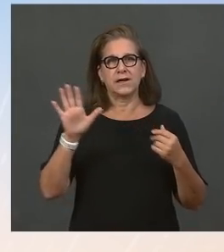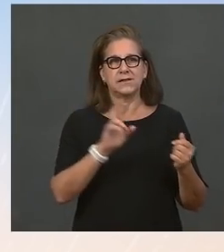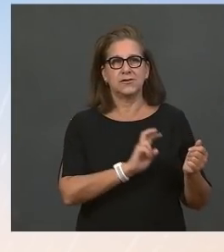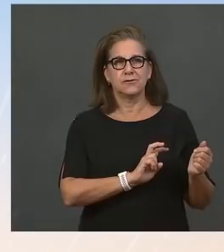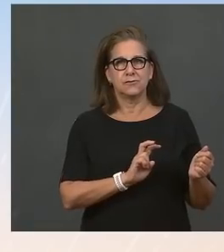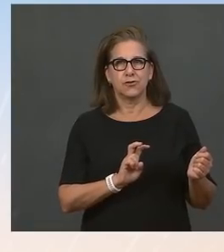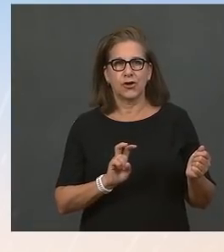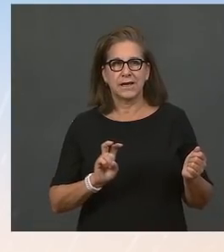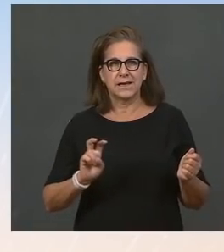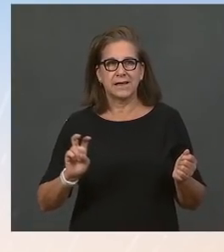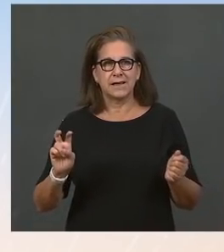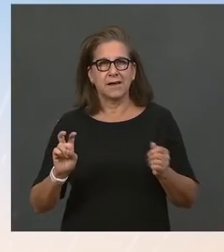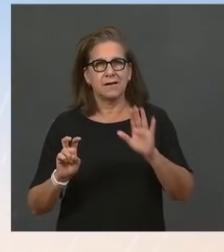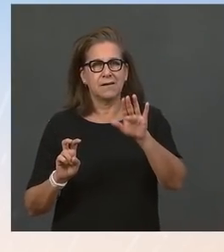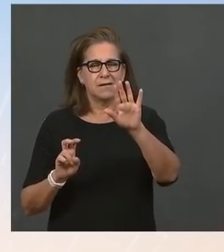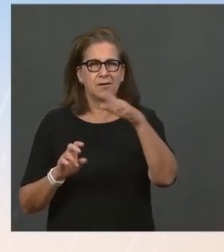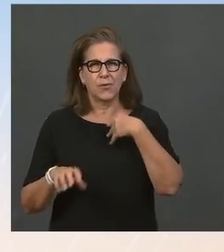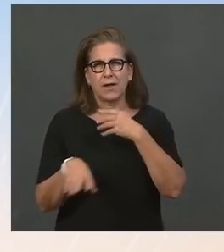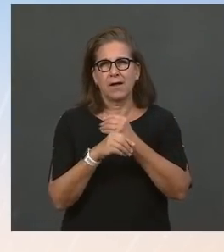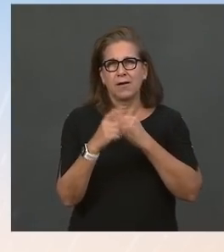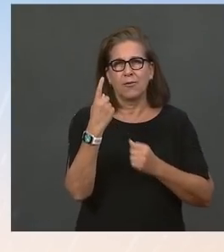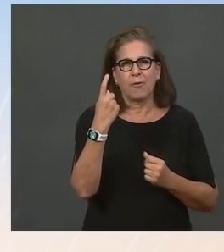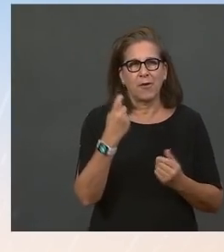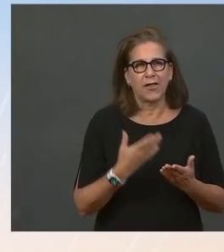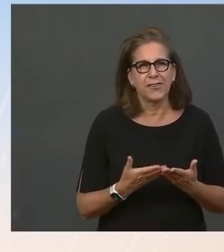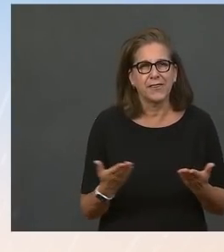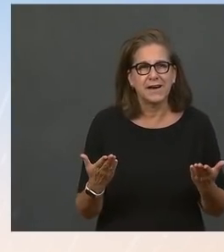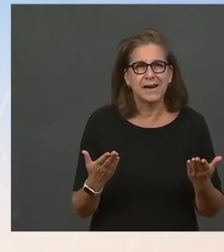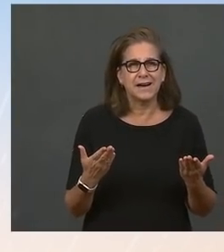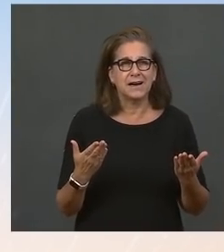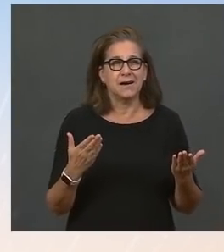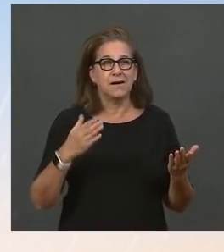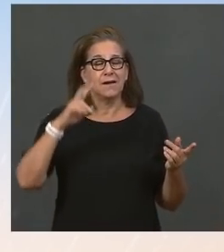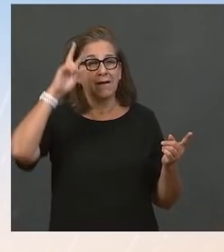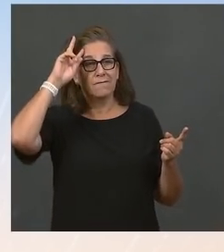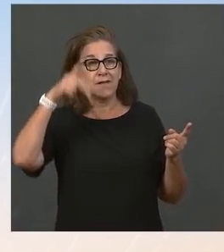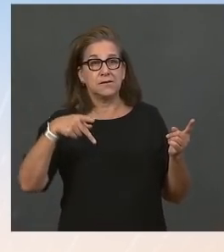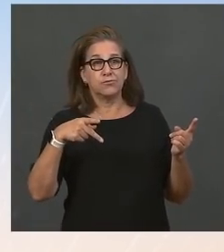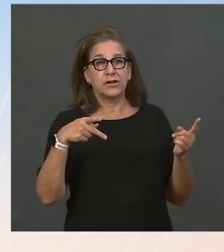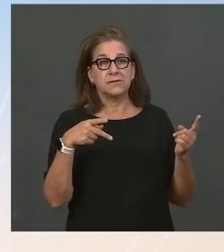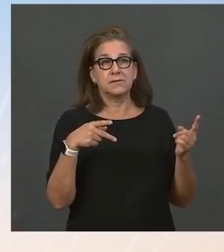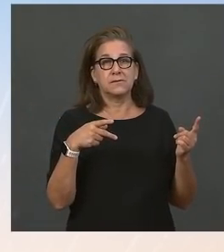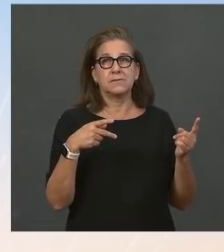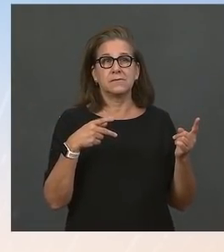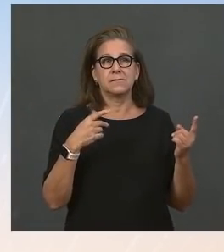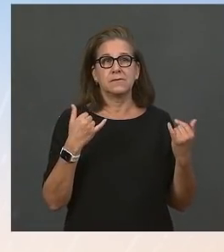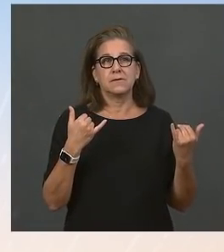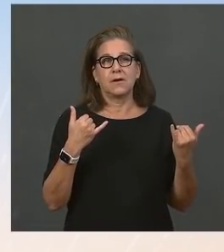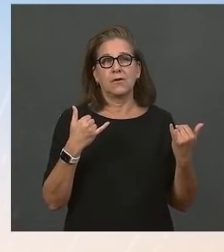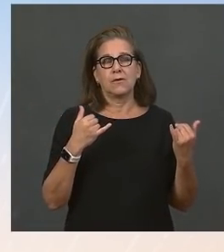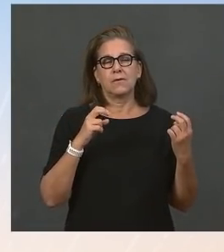I apologize. Today, the Vice President visited northeast -- the Northeast Bronx YMCA in New York with HHS --